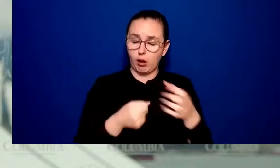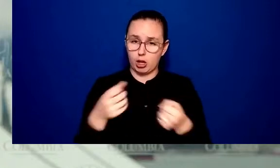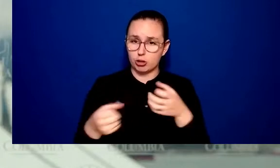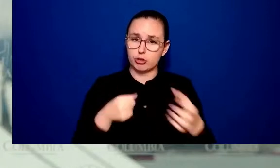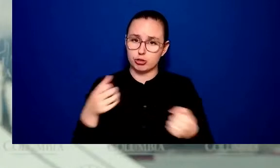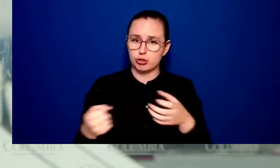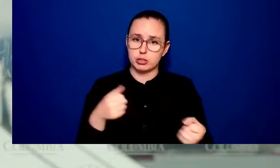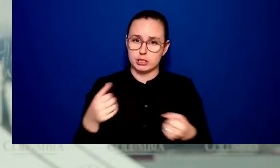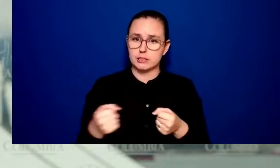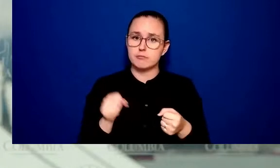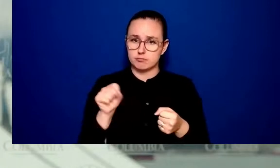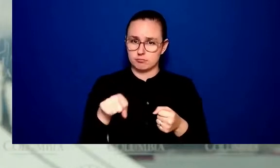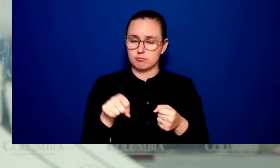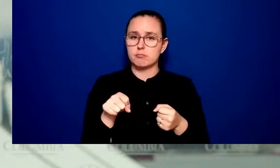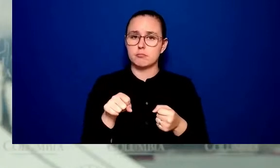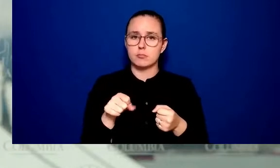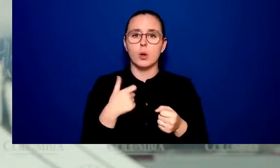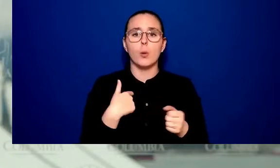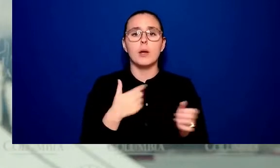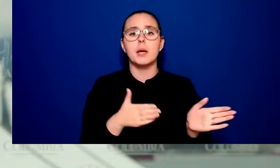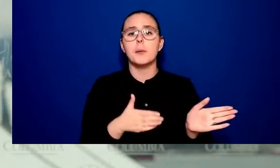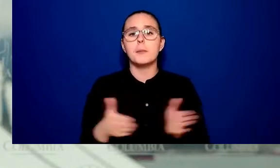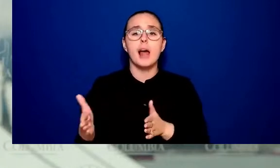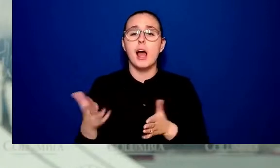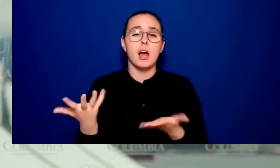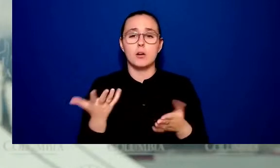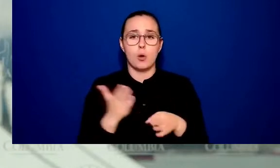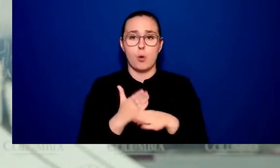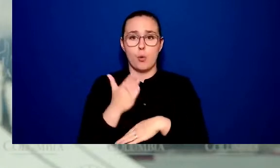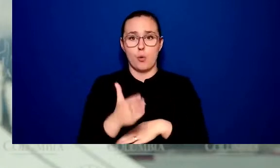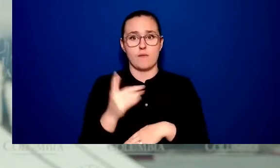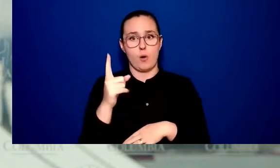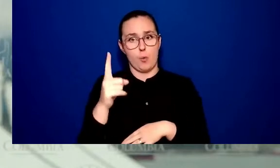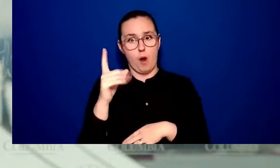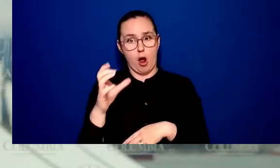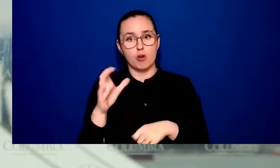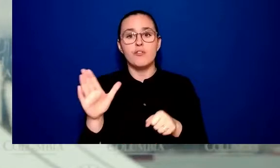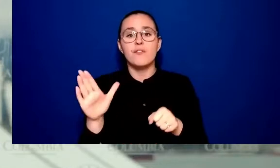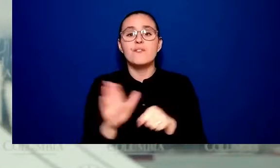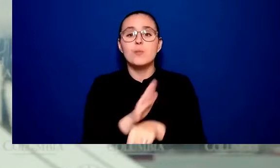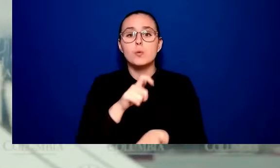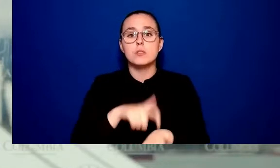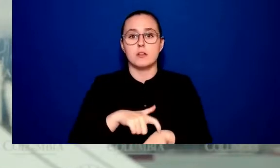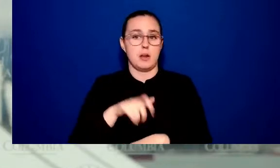paramedics in advance of this and we're hiring. A bunch of